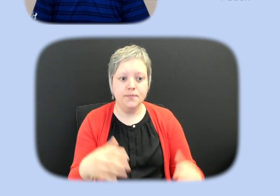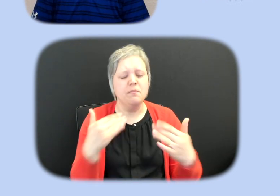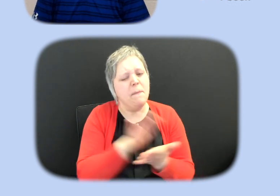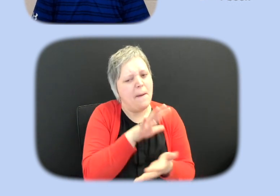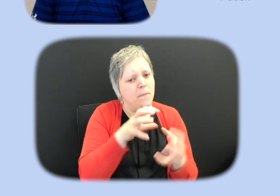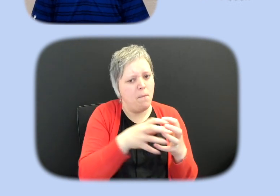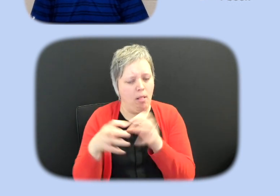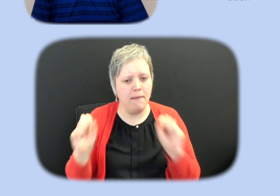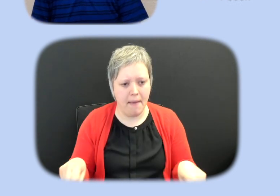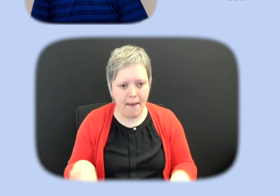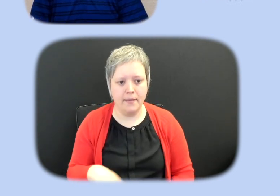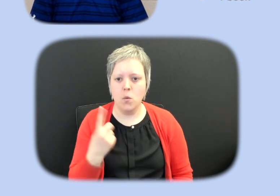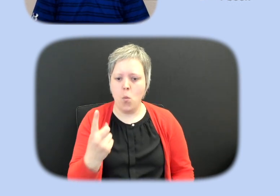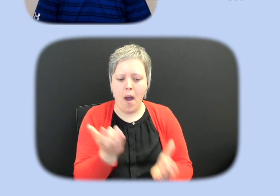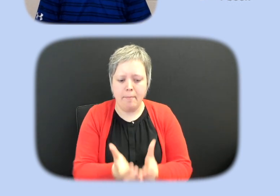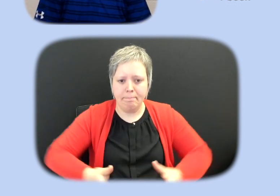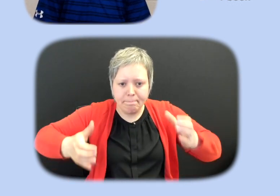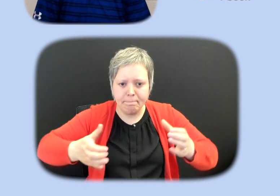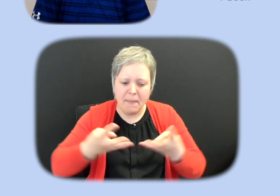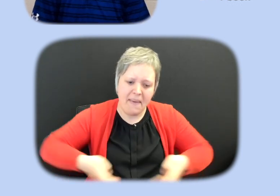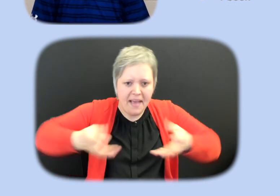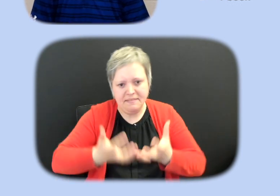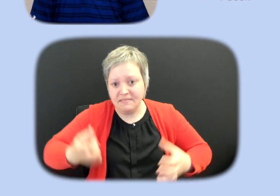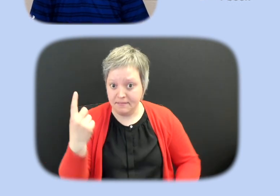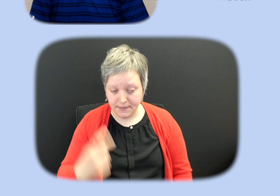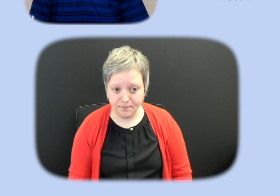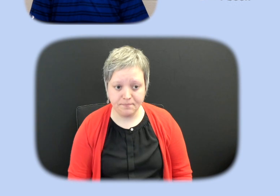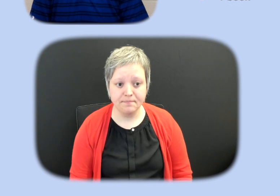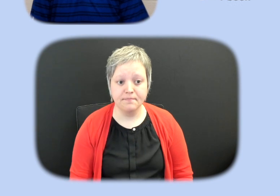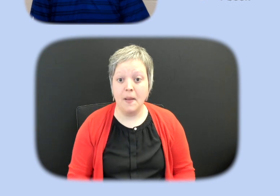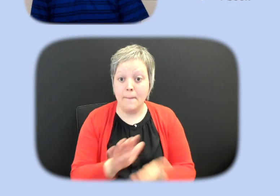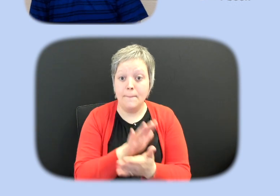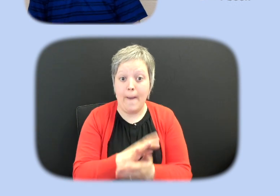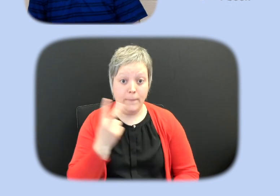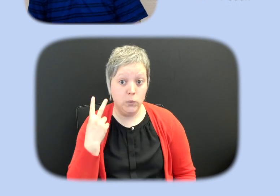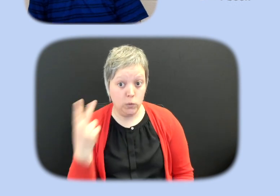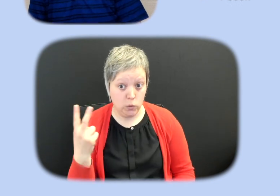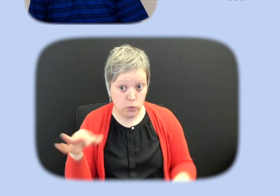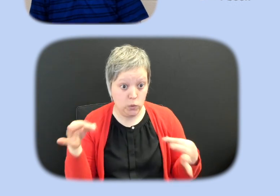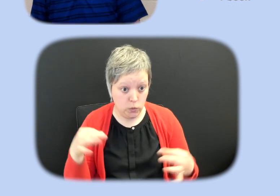one shoe box, or bin basket, whatever you have at home, two pieces of paper and one book.